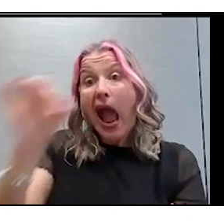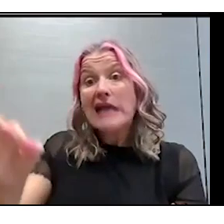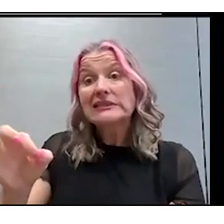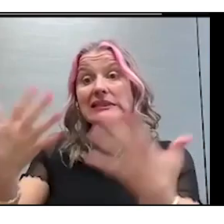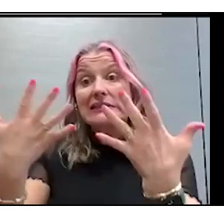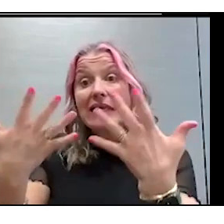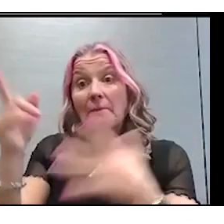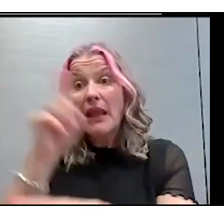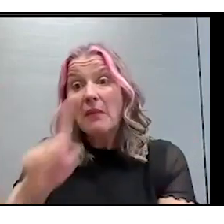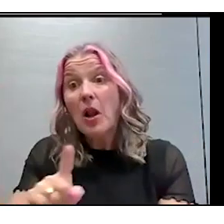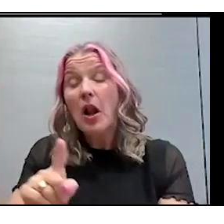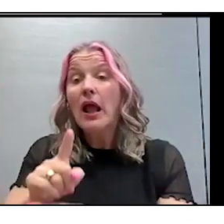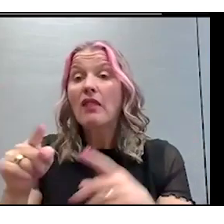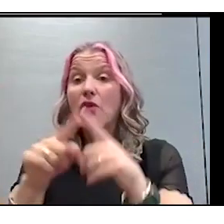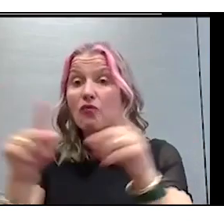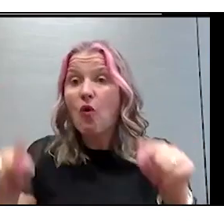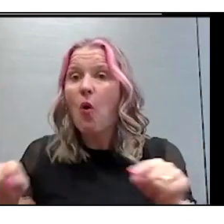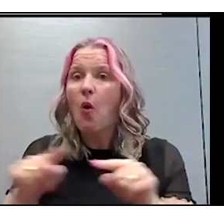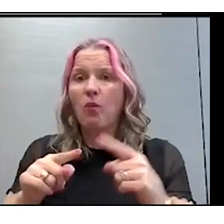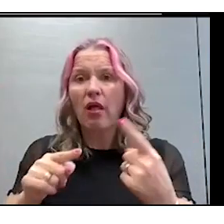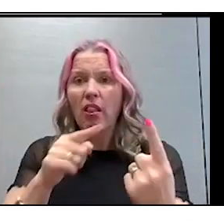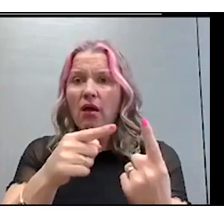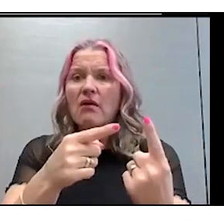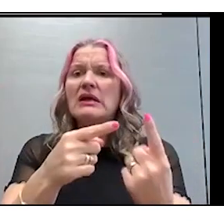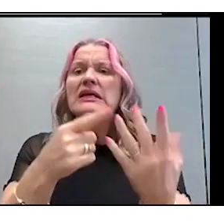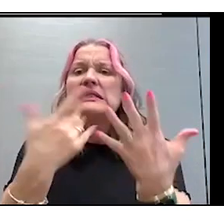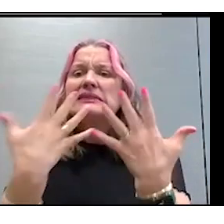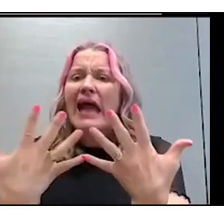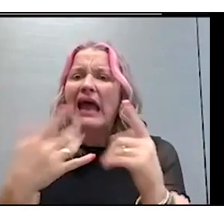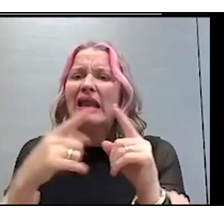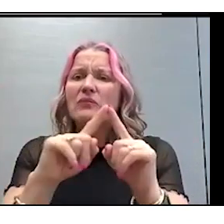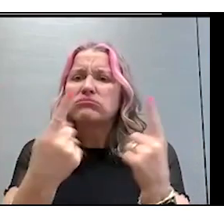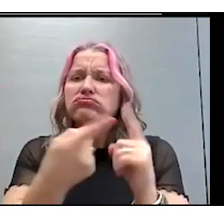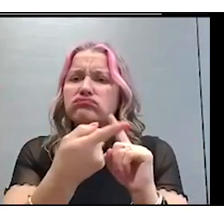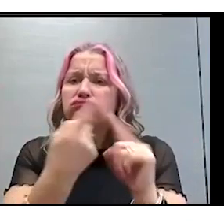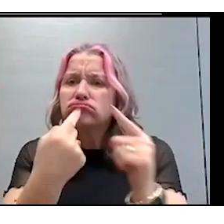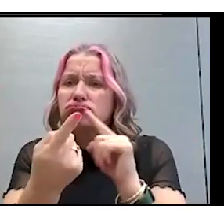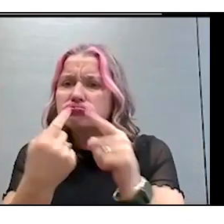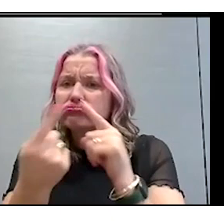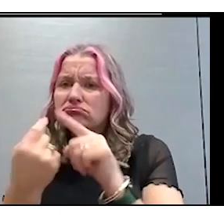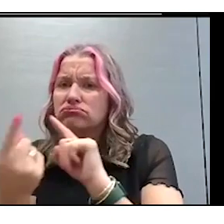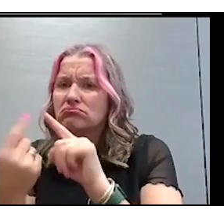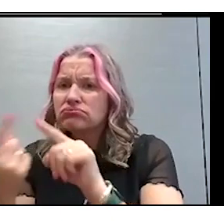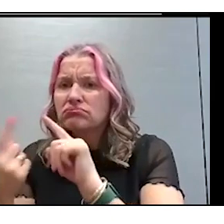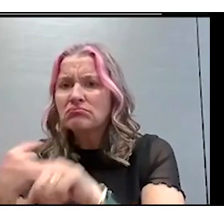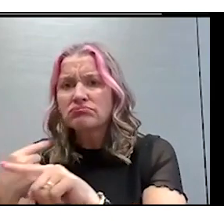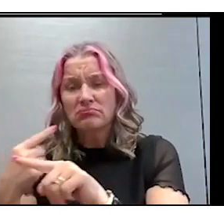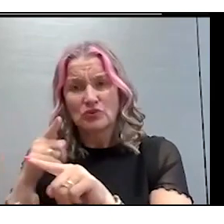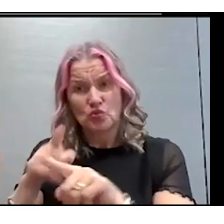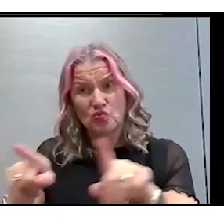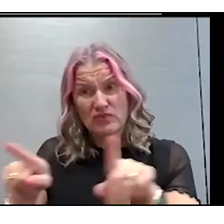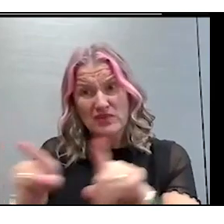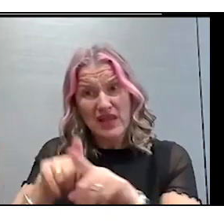probably going to get 10 different, slightly different examples or answers to that question.